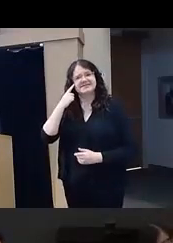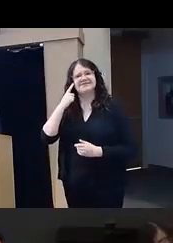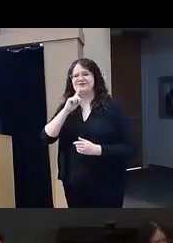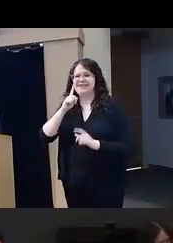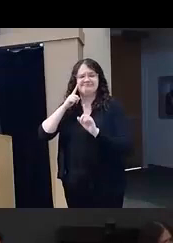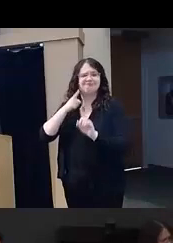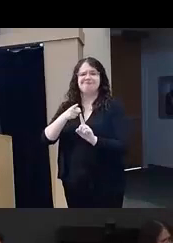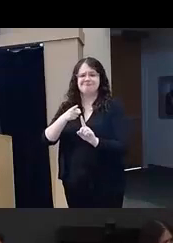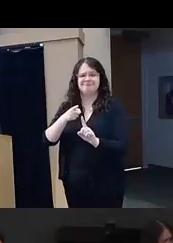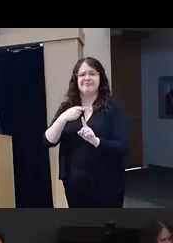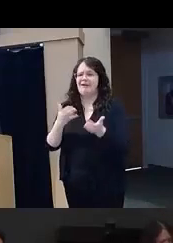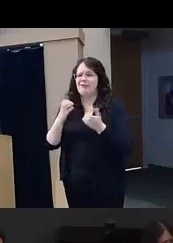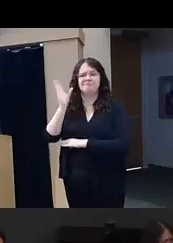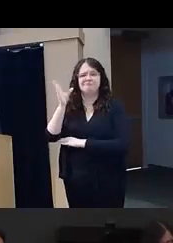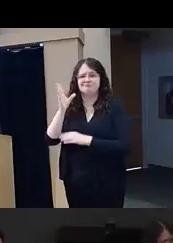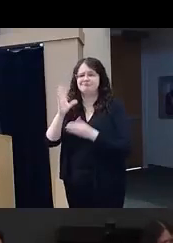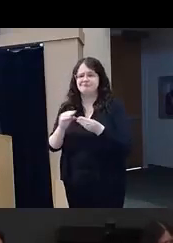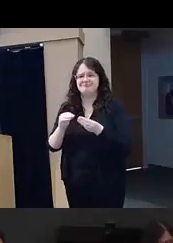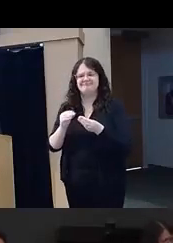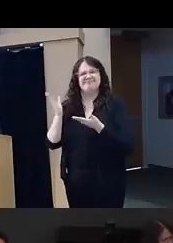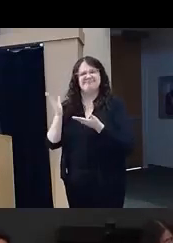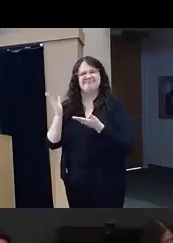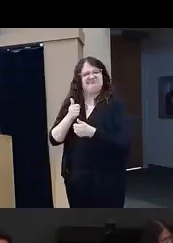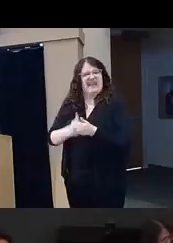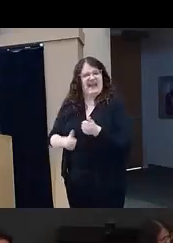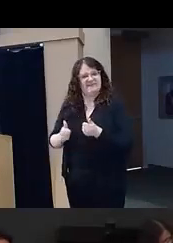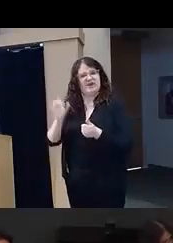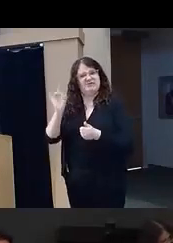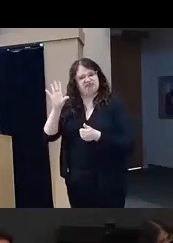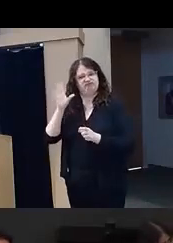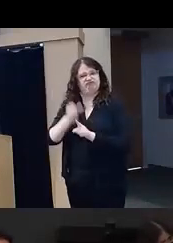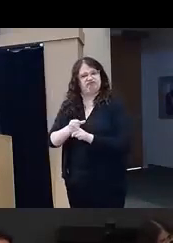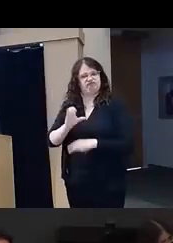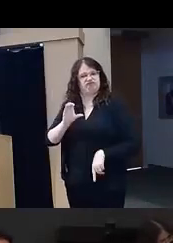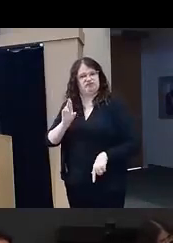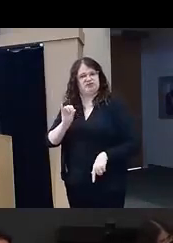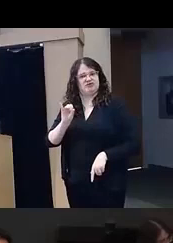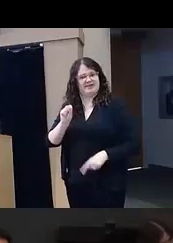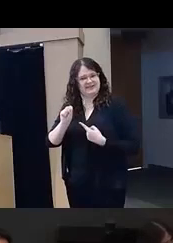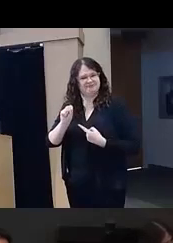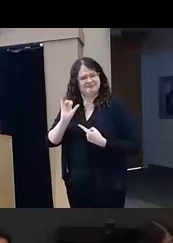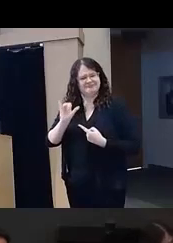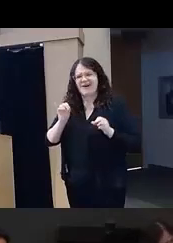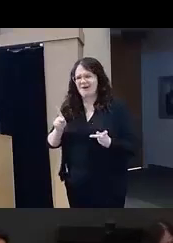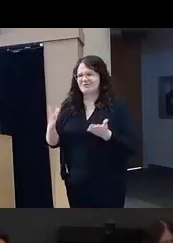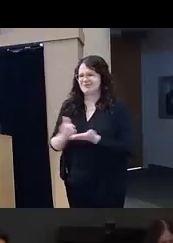every crisis is an opportunity to learn something and do something different and it also affords us